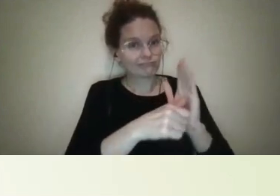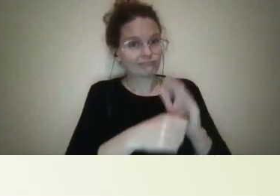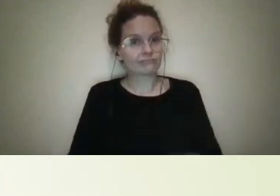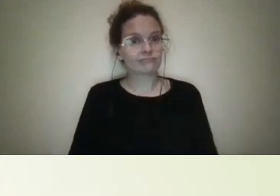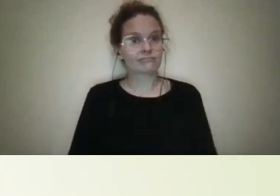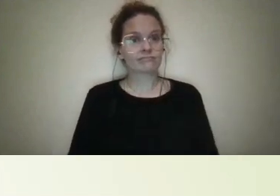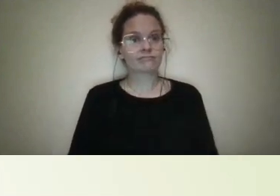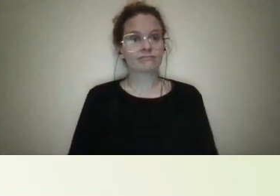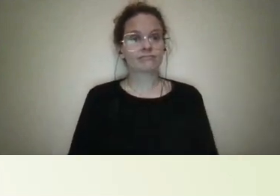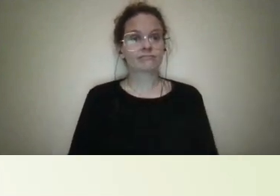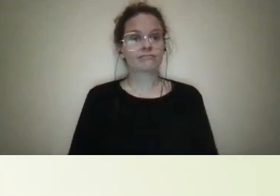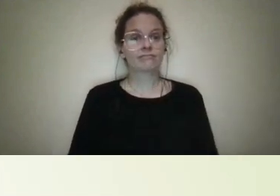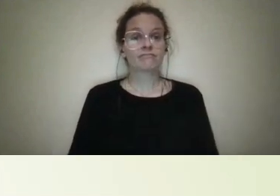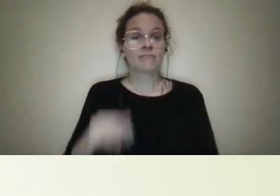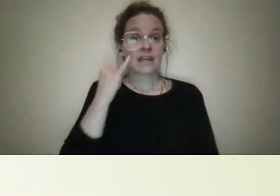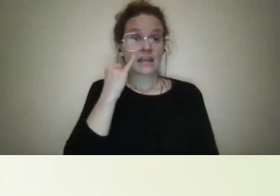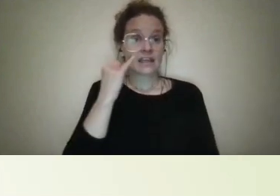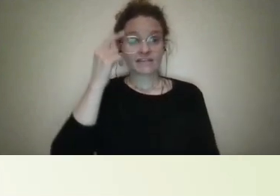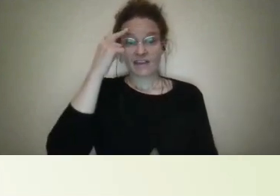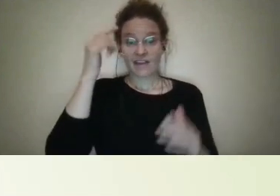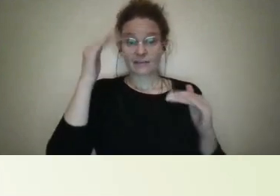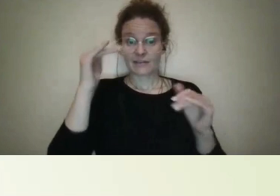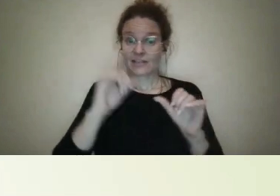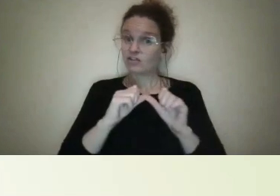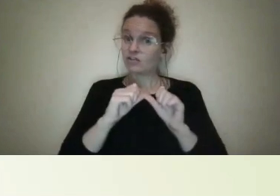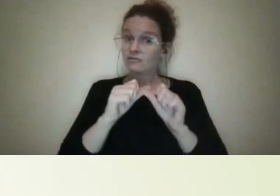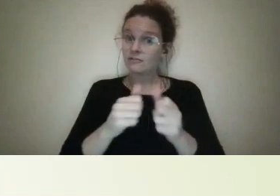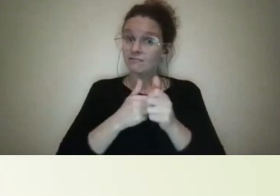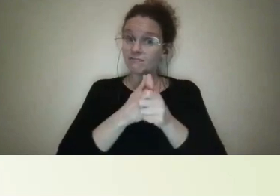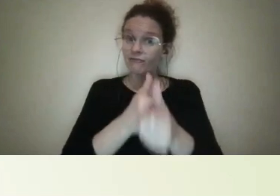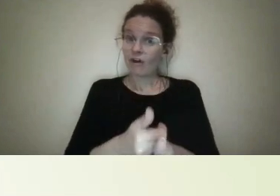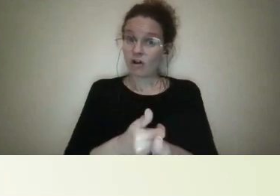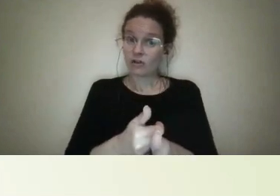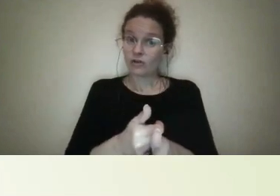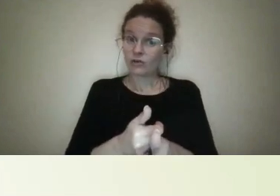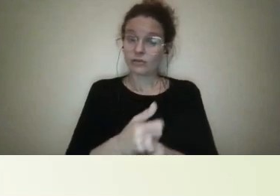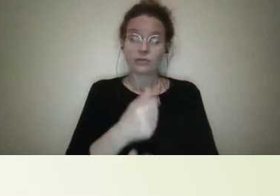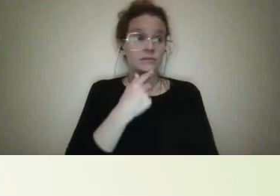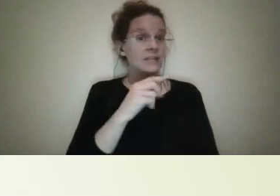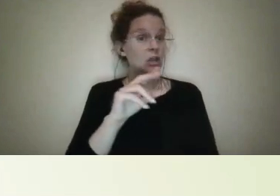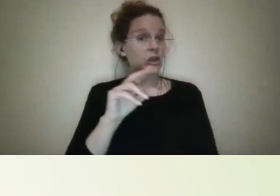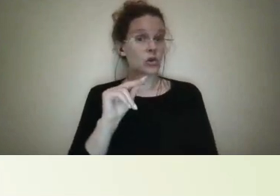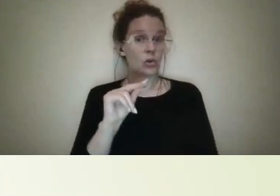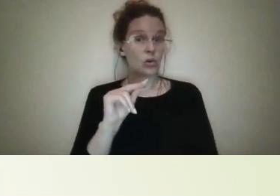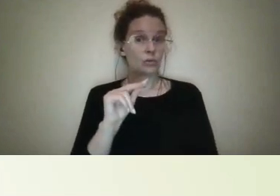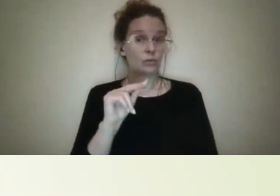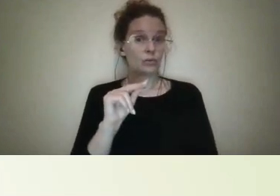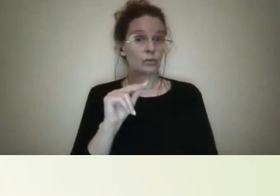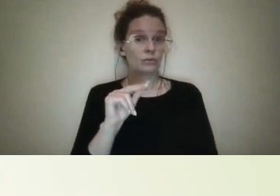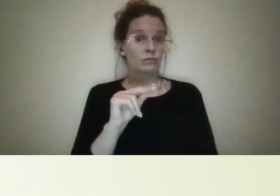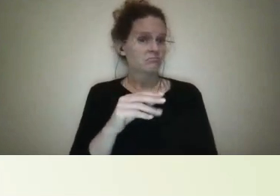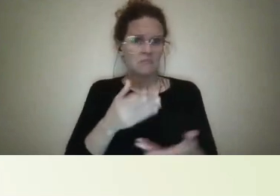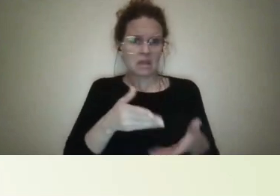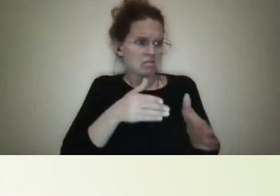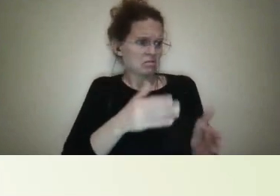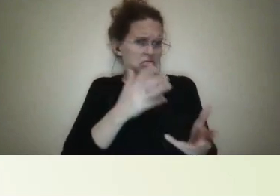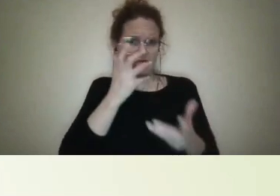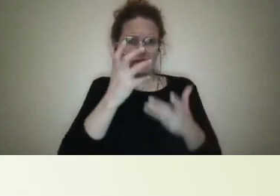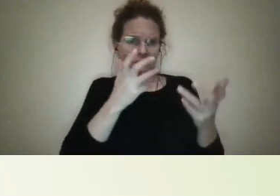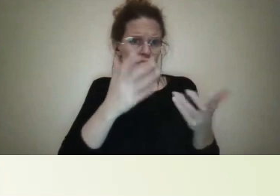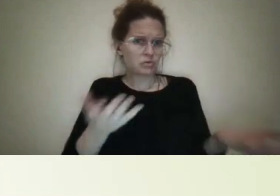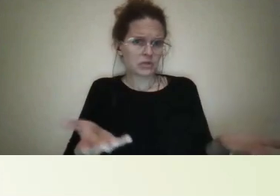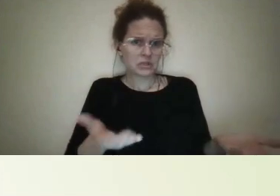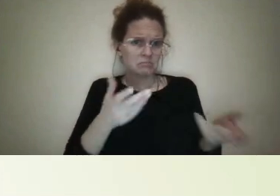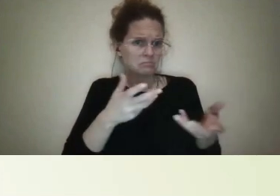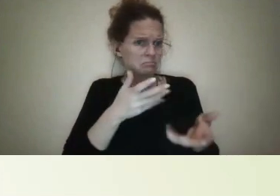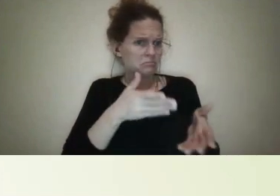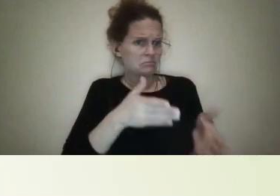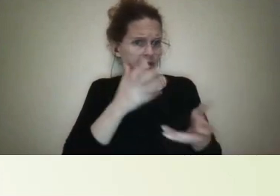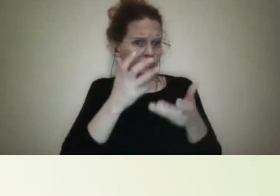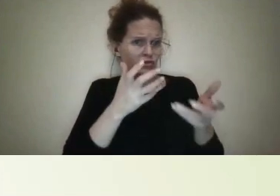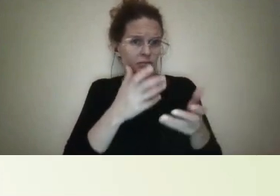to your expectations and say "no" and let the kid scream. Let the kid scream! I guarantee you,